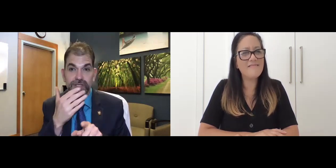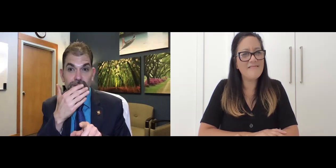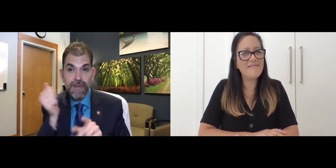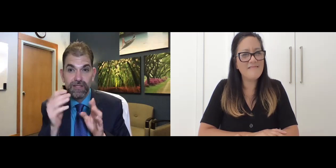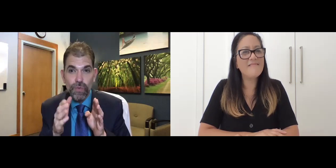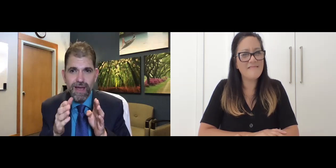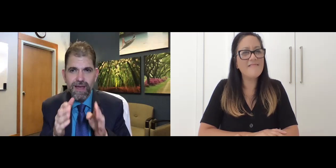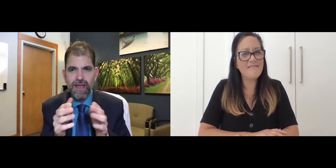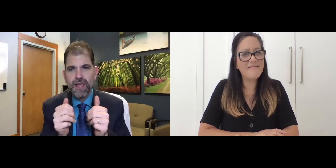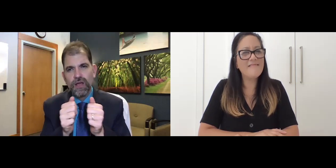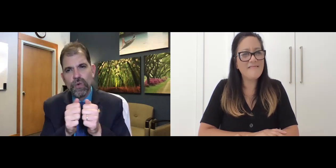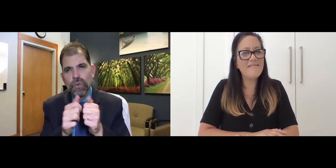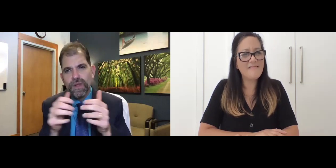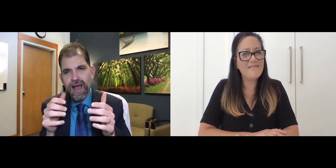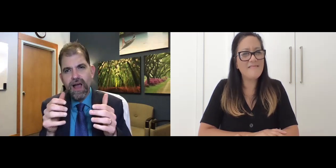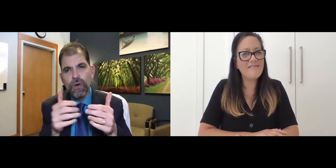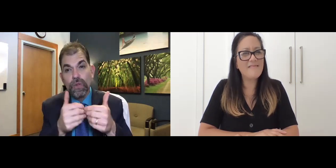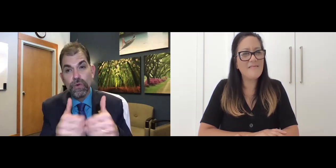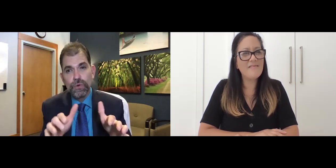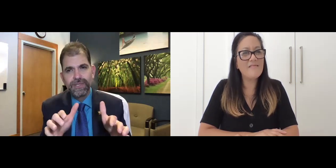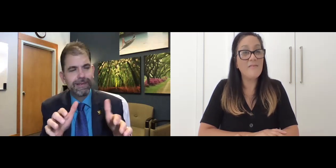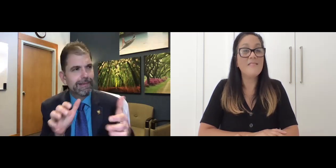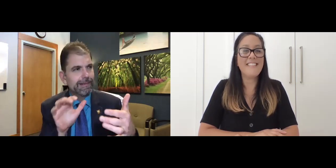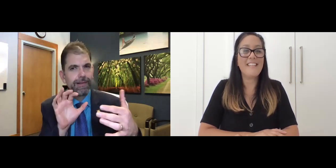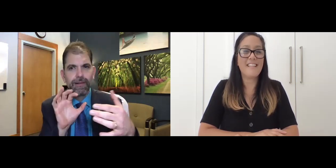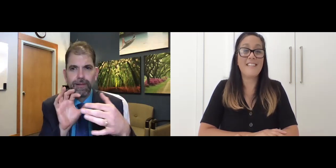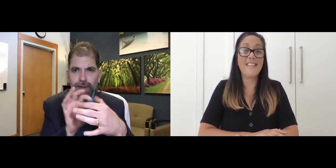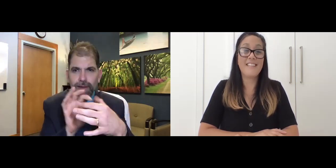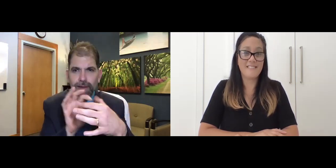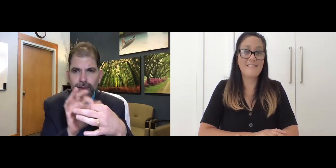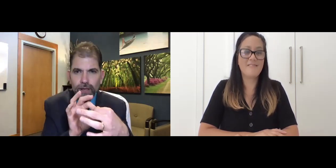What would you do if that happened? What would be the best approach